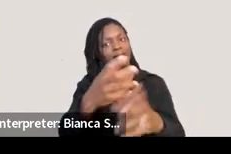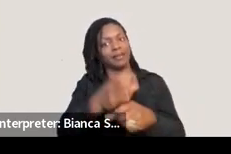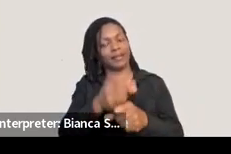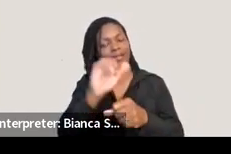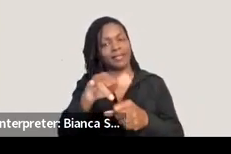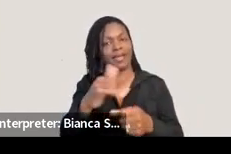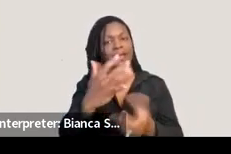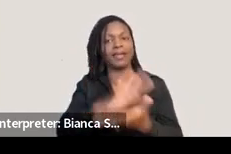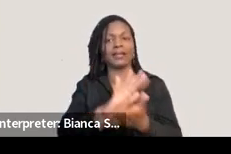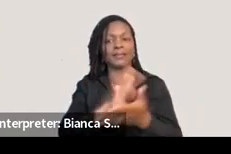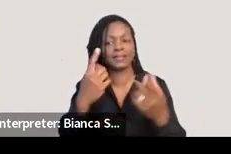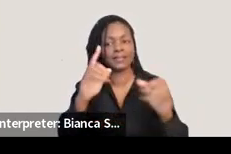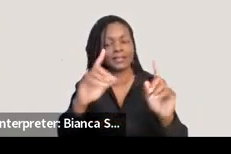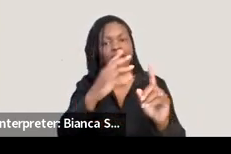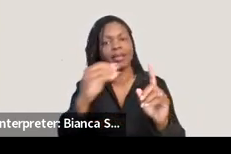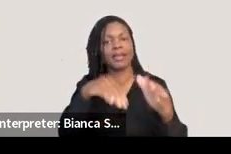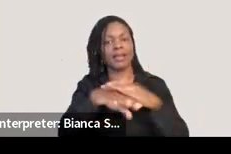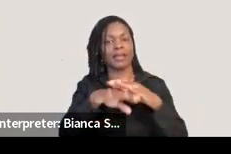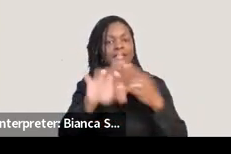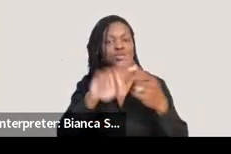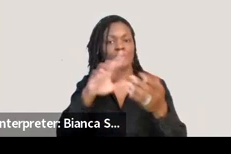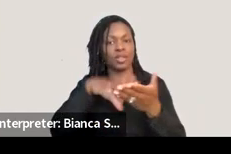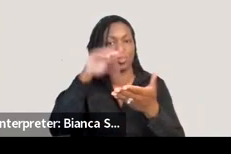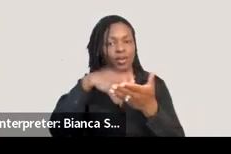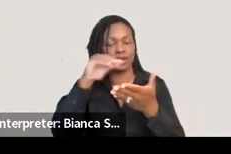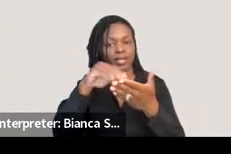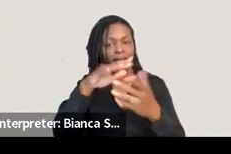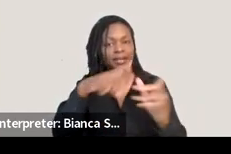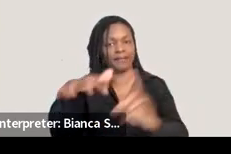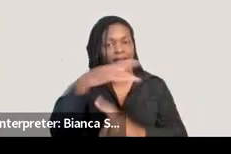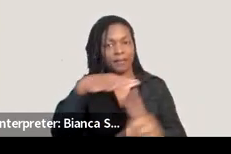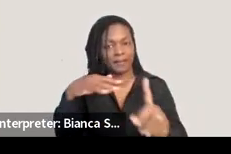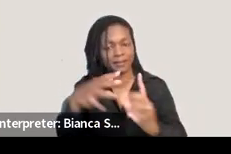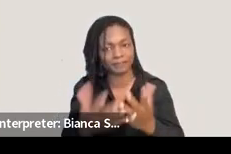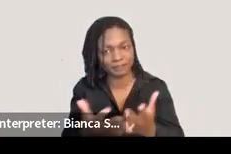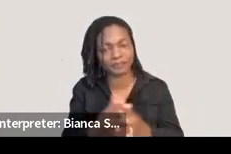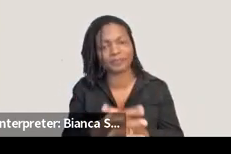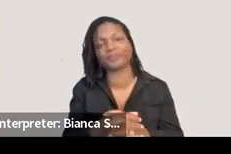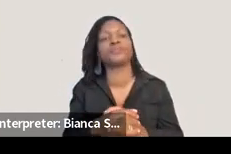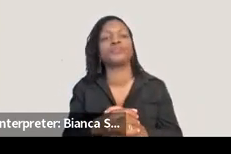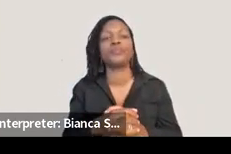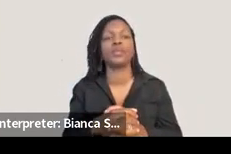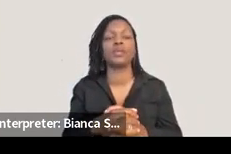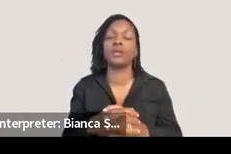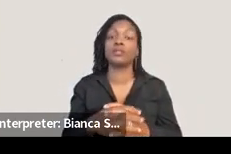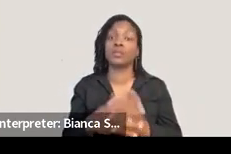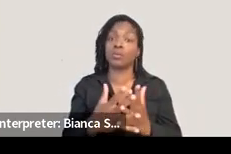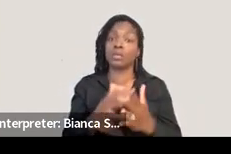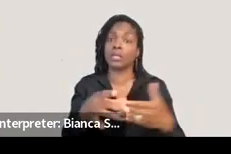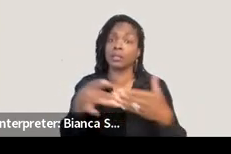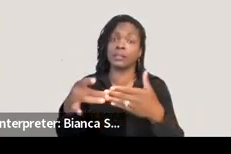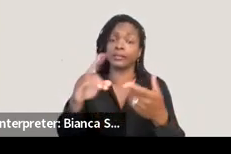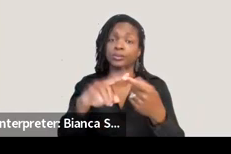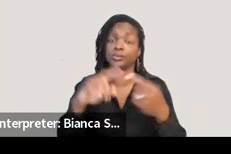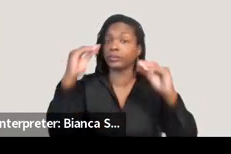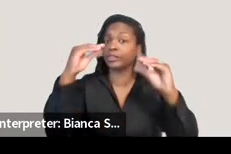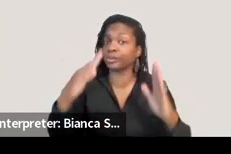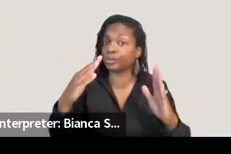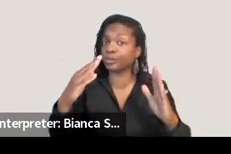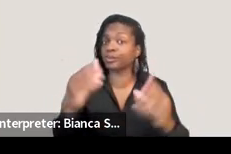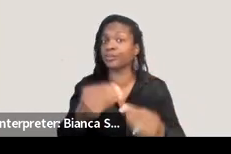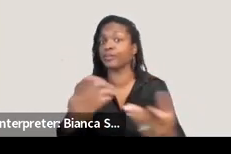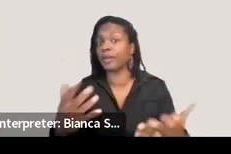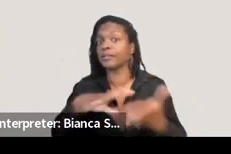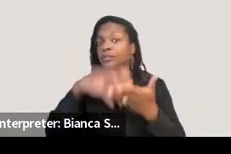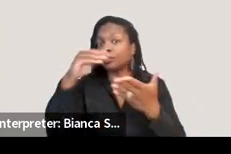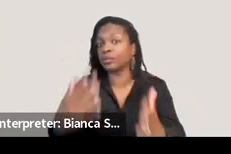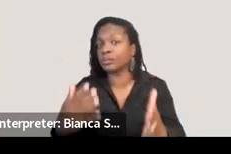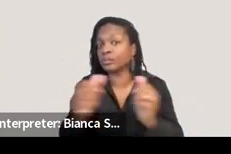And their access to the learning environment. So in doing so, this would lead to teachers, providing students with accommodations and modifications.